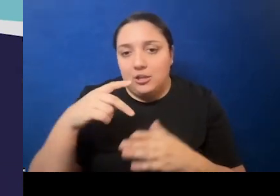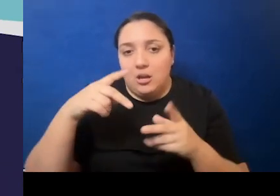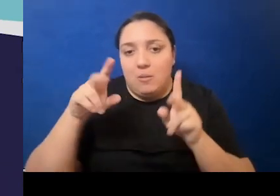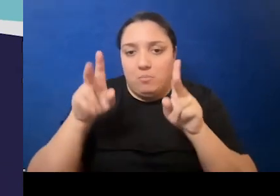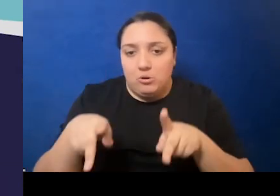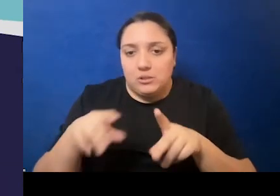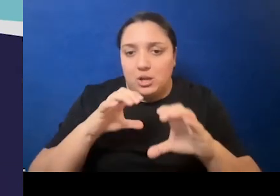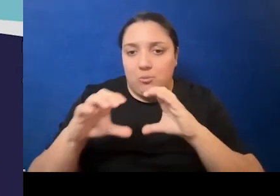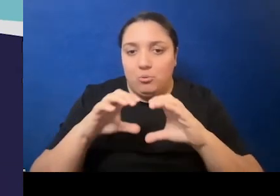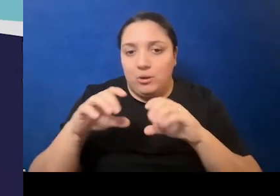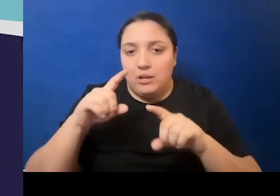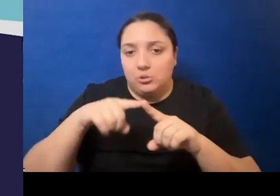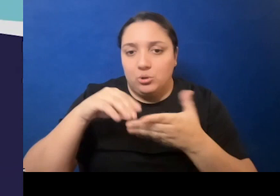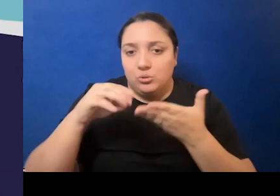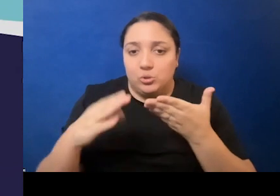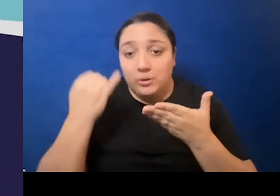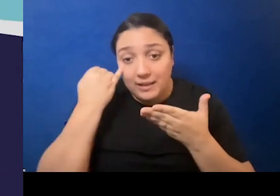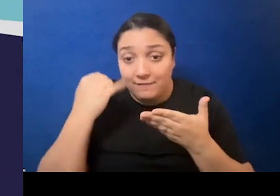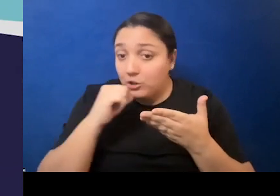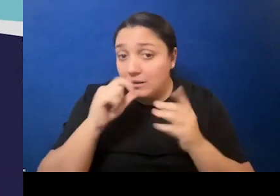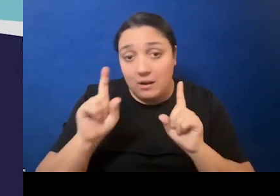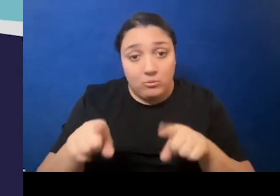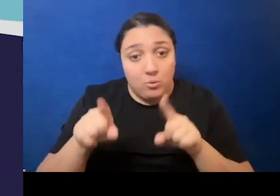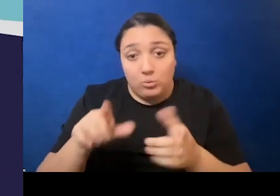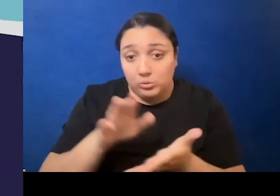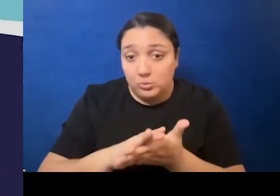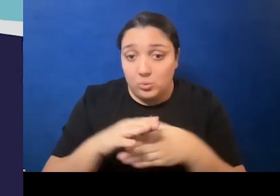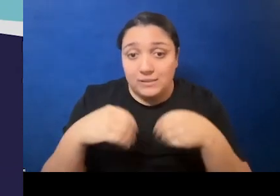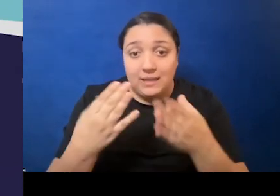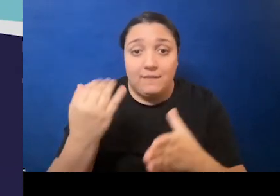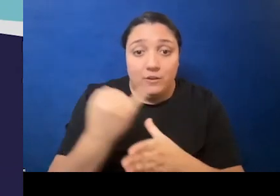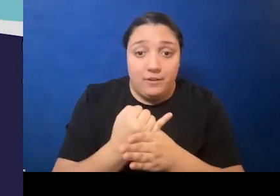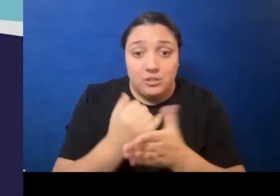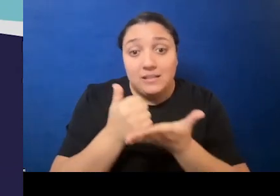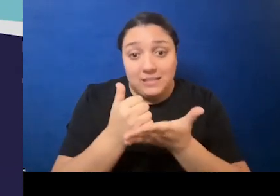STUDENT IN THE HOME TO GIVE INTERVENTIONS TO HELP THE STUDENT GET TO SCHOOL FOR EXAMPLE.